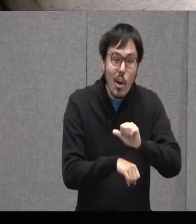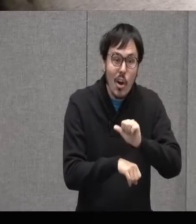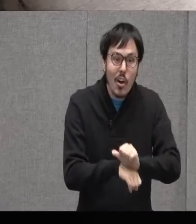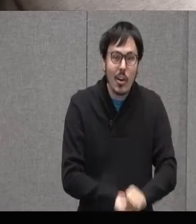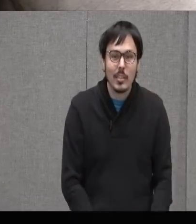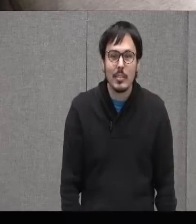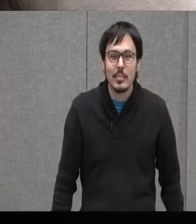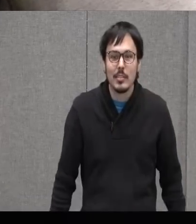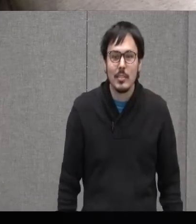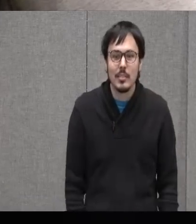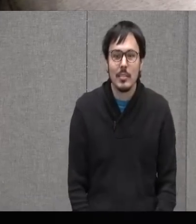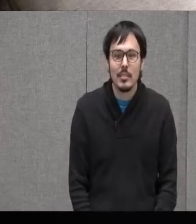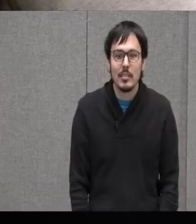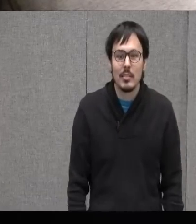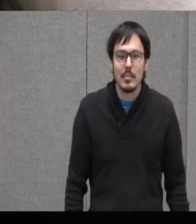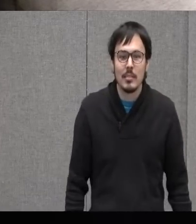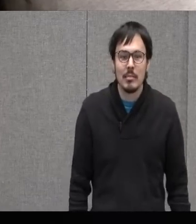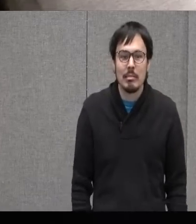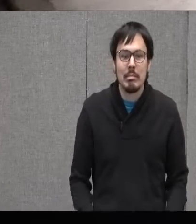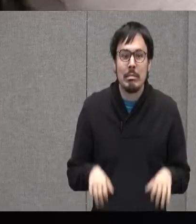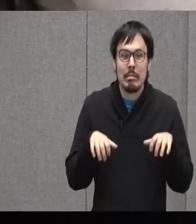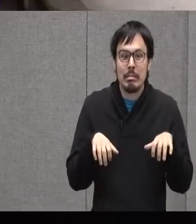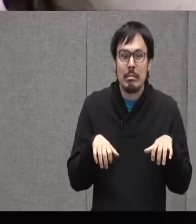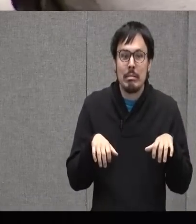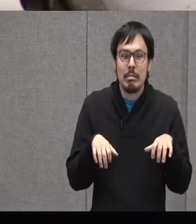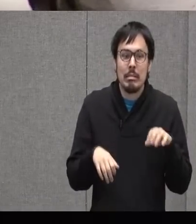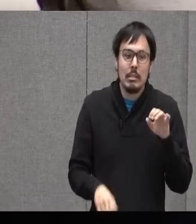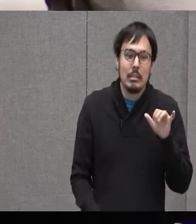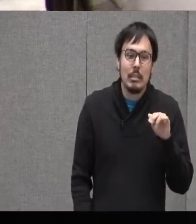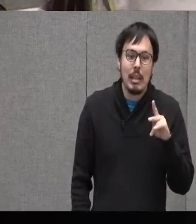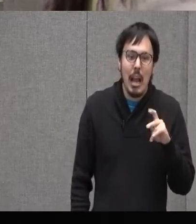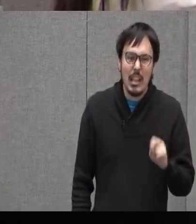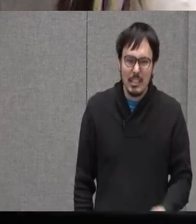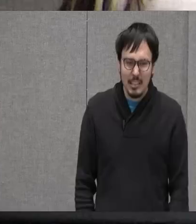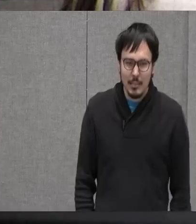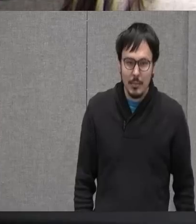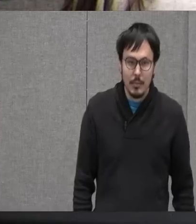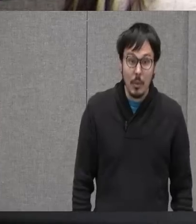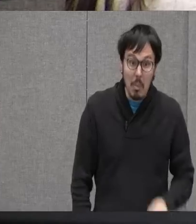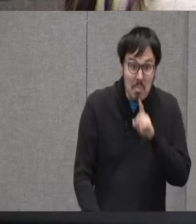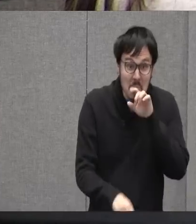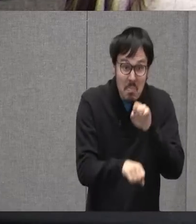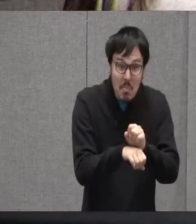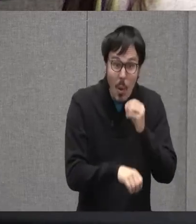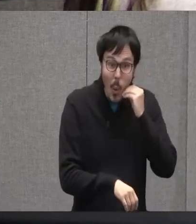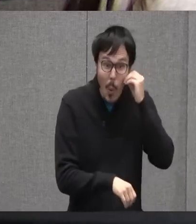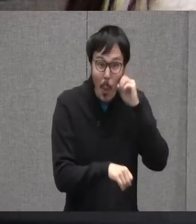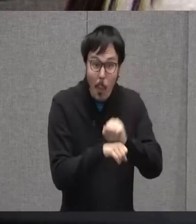Yikes. Do you think there's really a planet called homework? No.